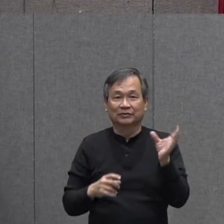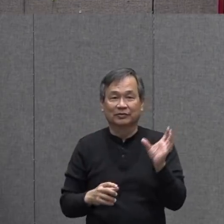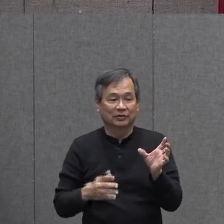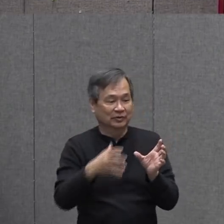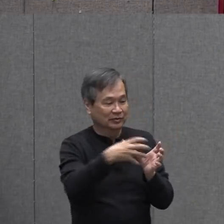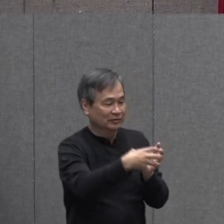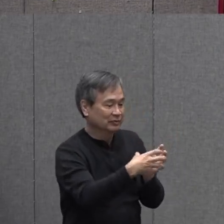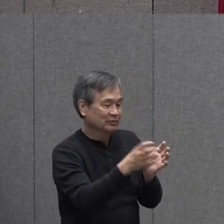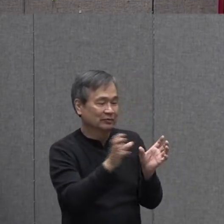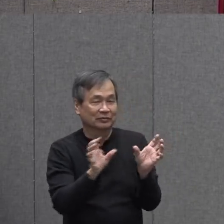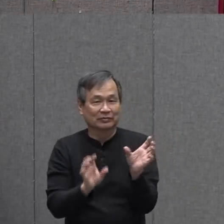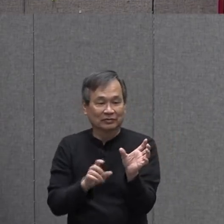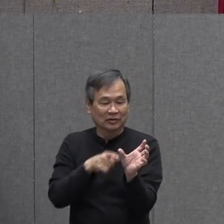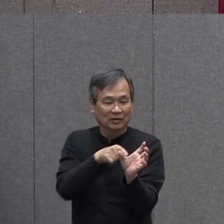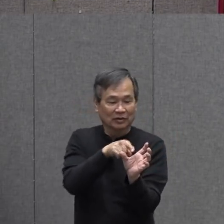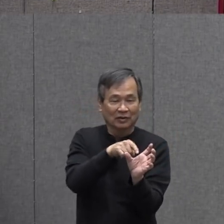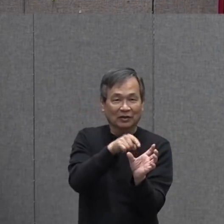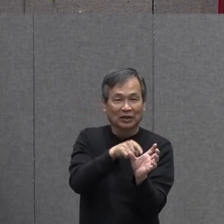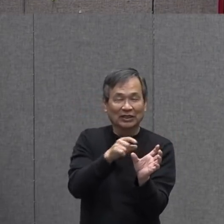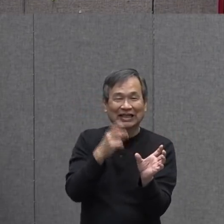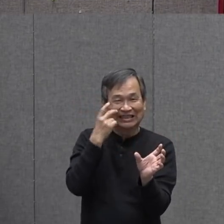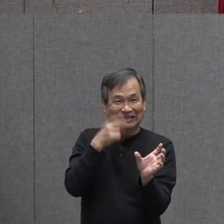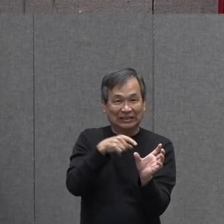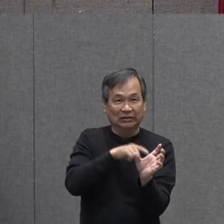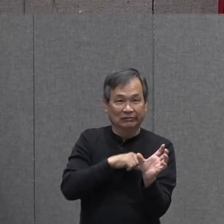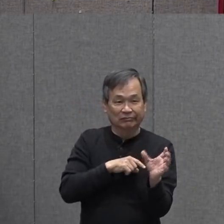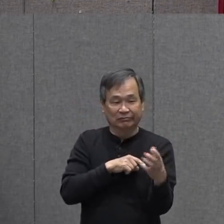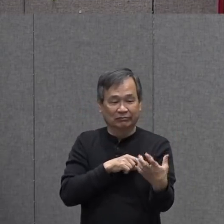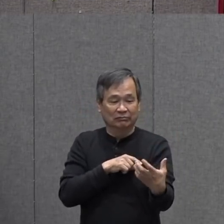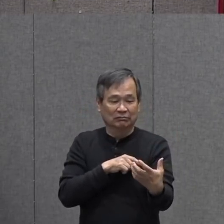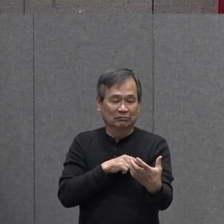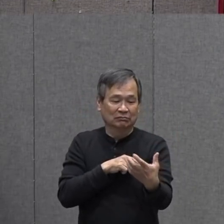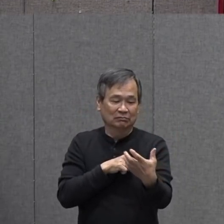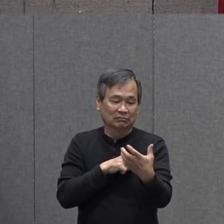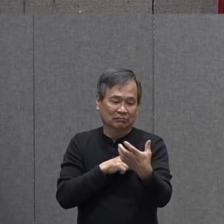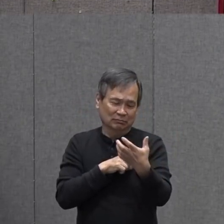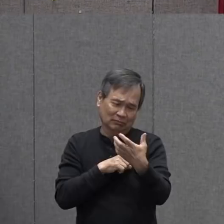because I wanted to take a closer look at the blades here.